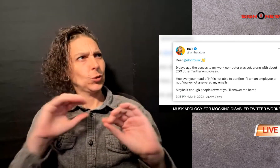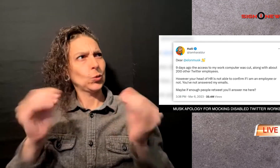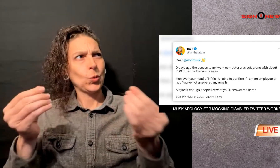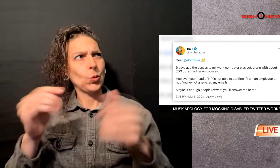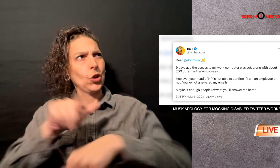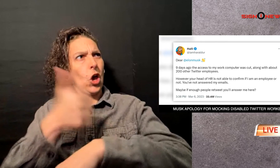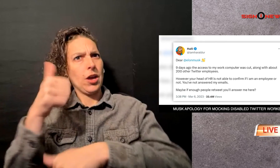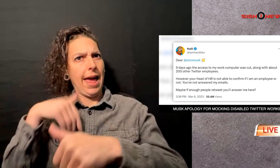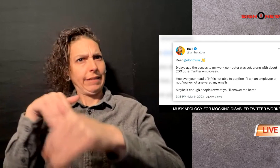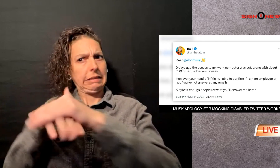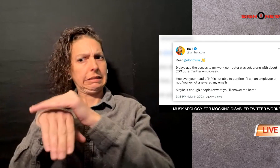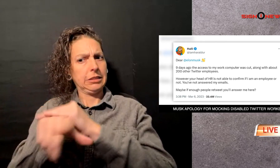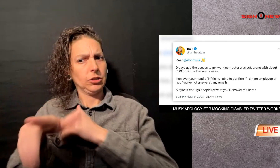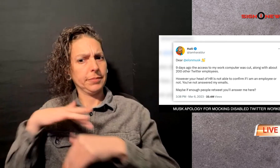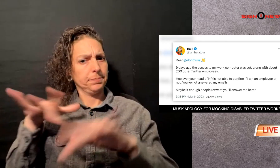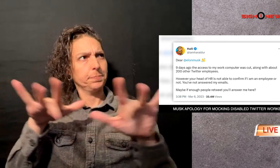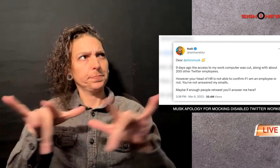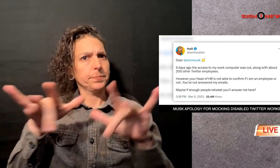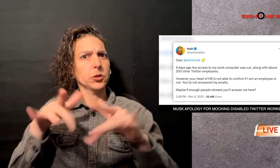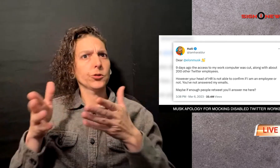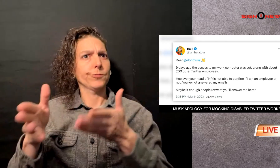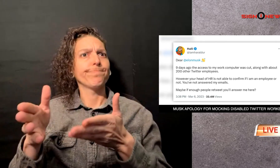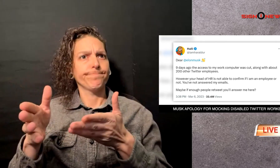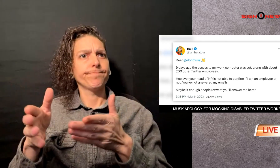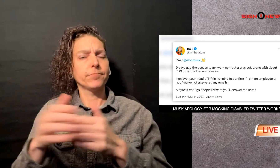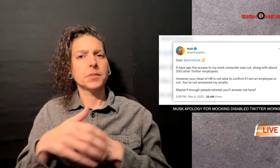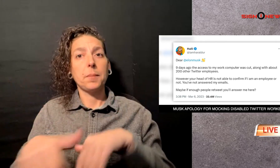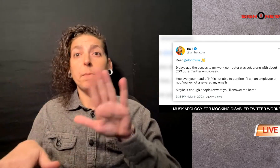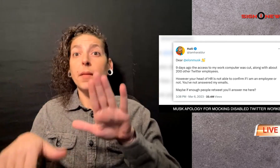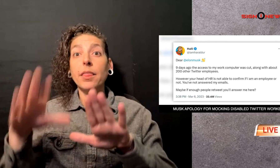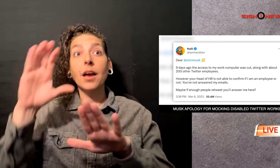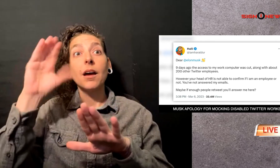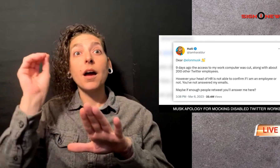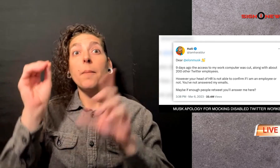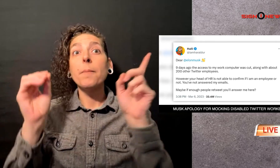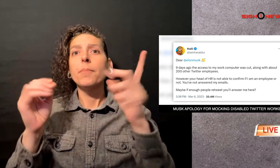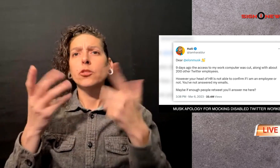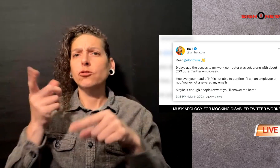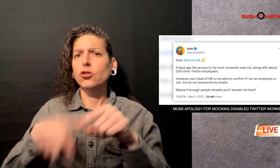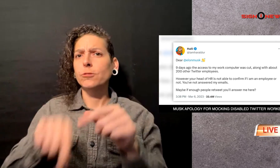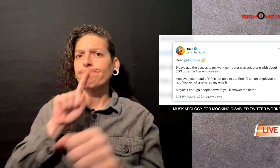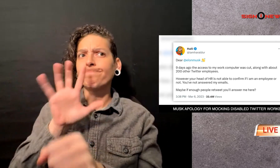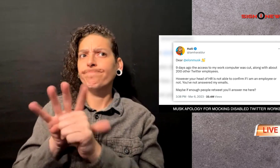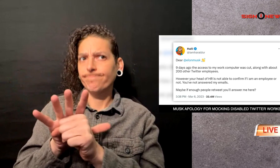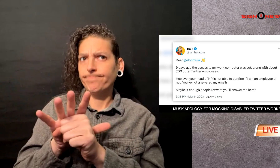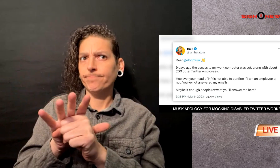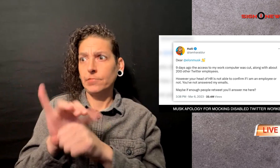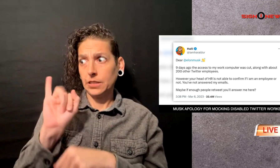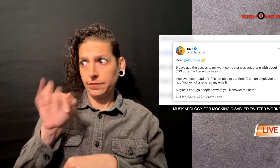longer had access to his computer but the company could not confirm if he was part of recent layoffs